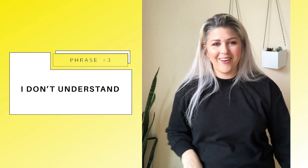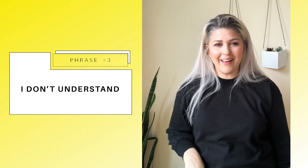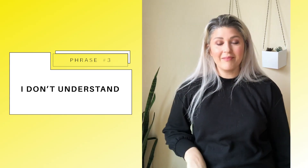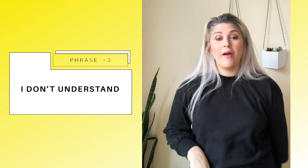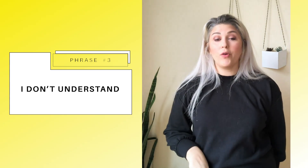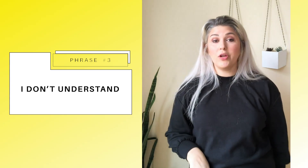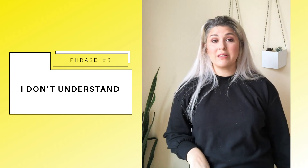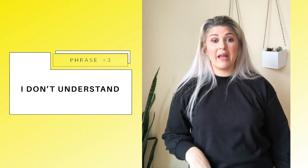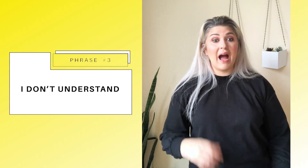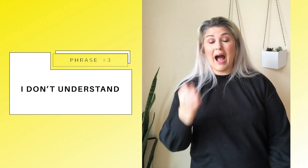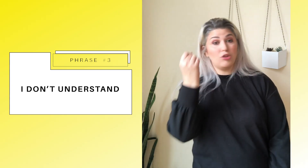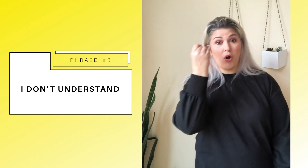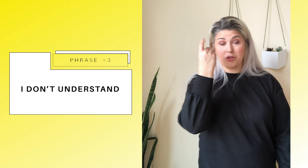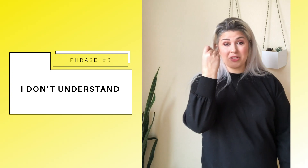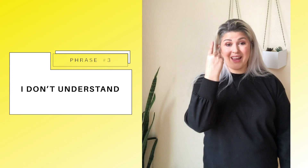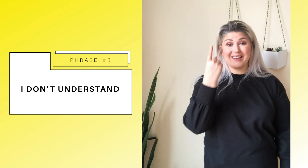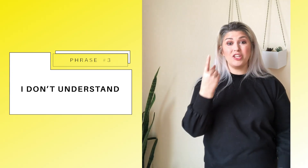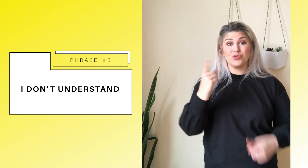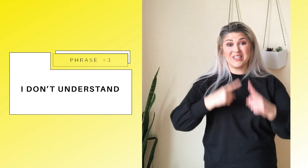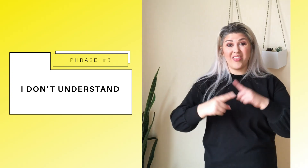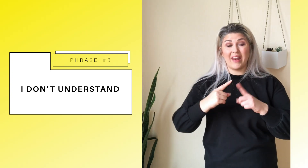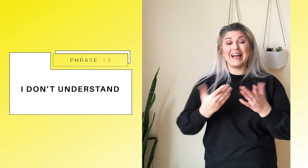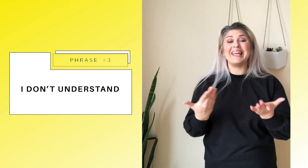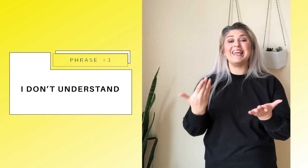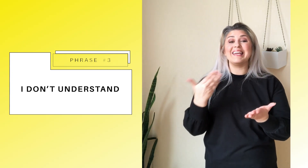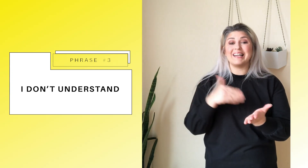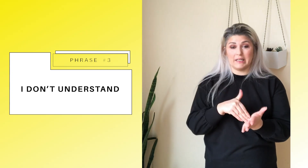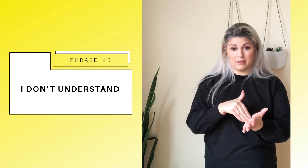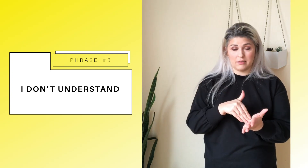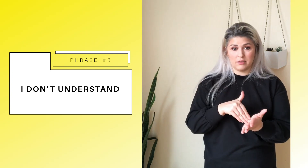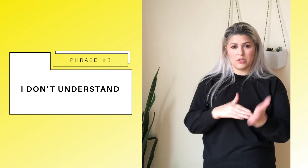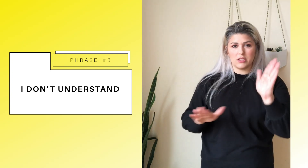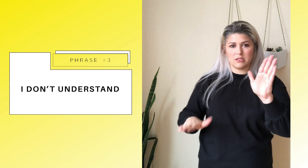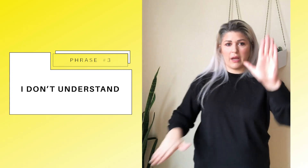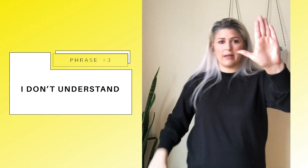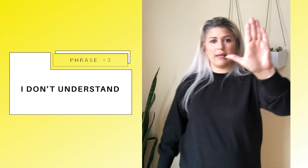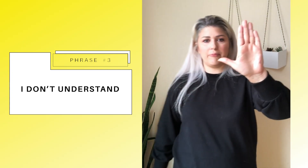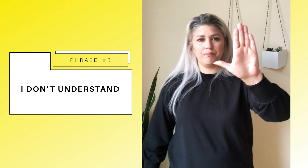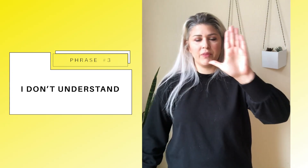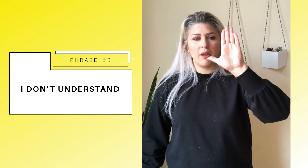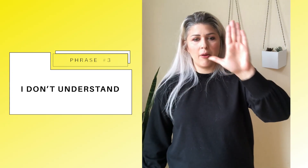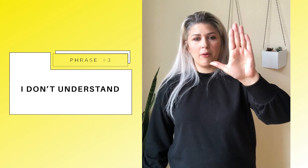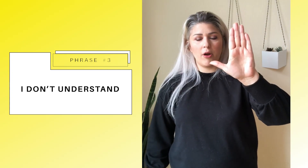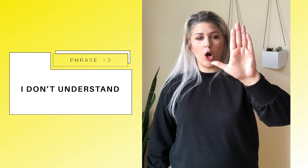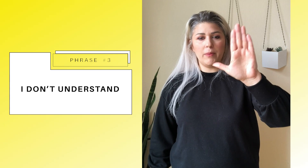Right where you can say, I don't understand. Can you sign that again? So let's sign again. Open,